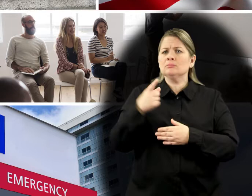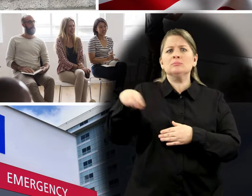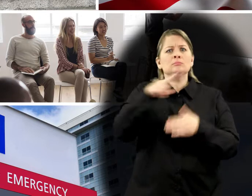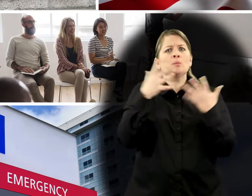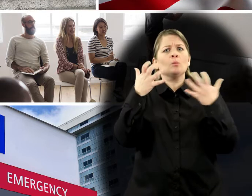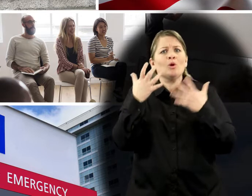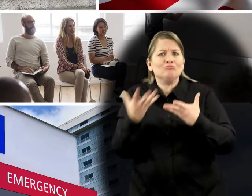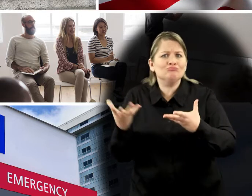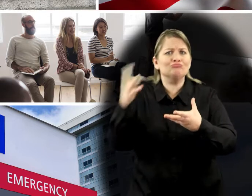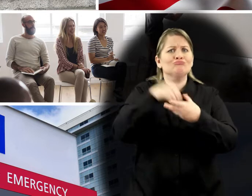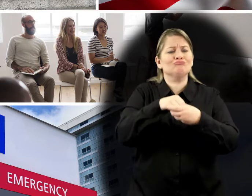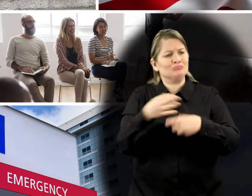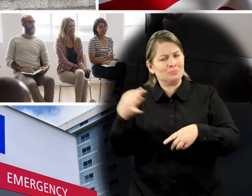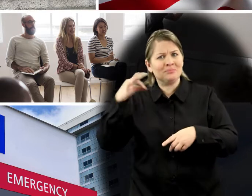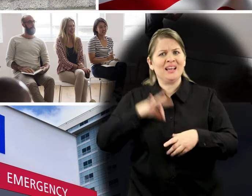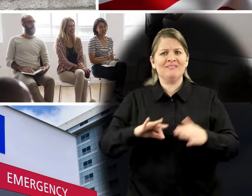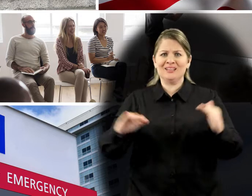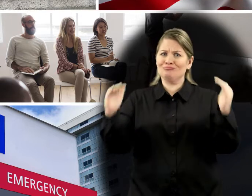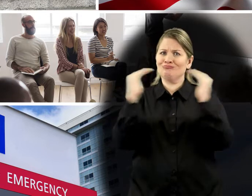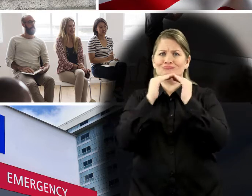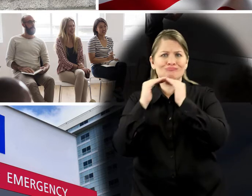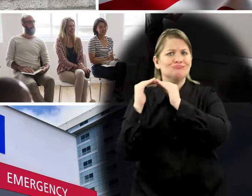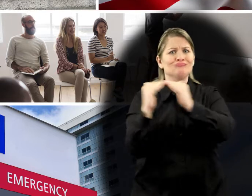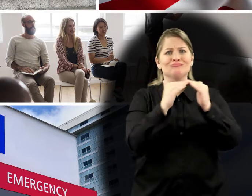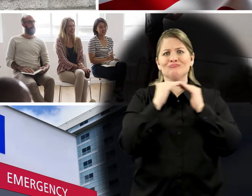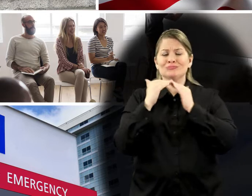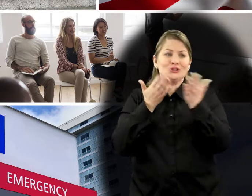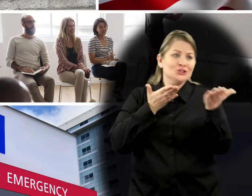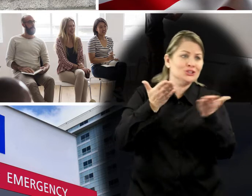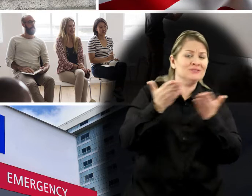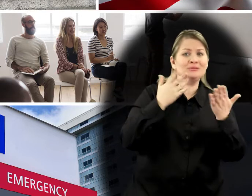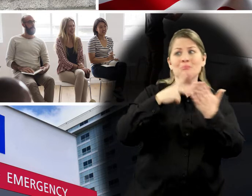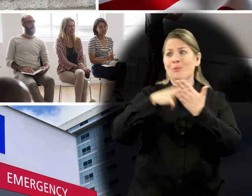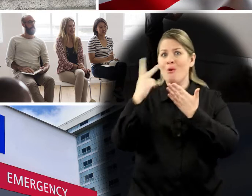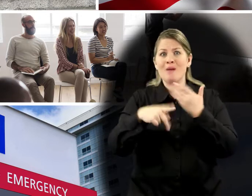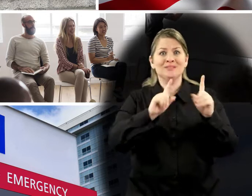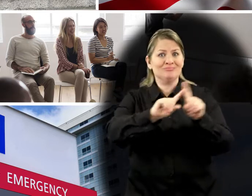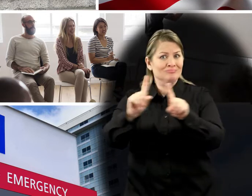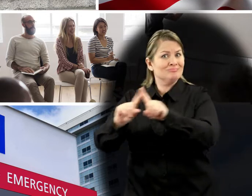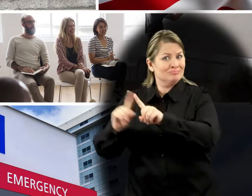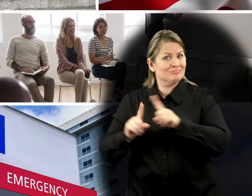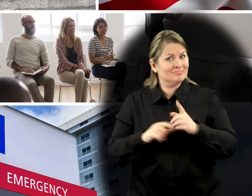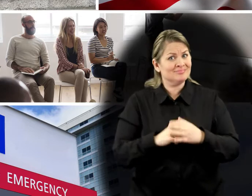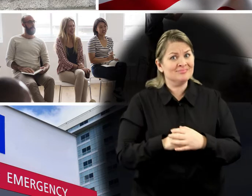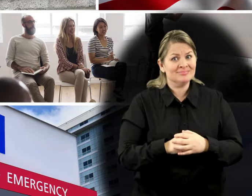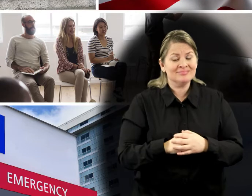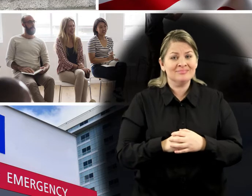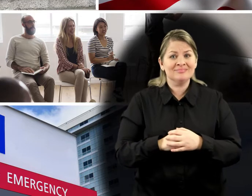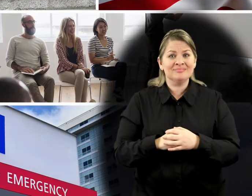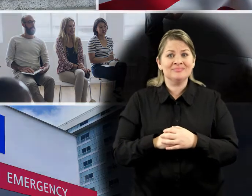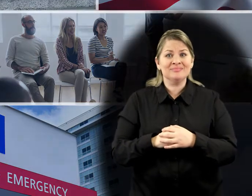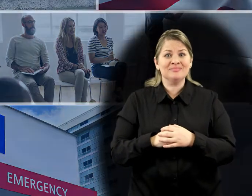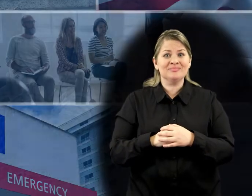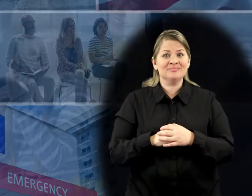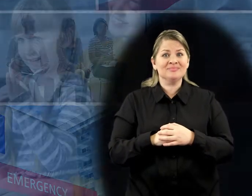to participate in and benefit from a service, program or entity.